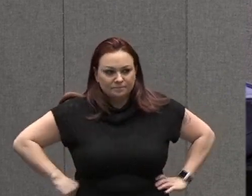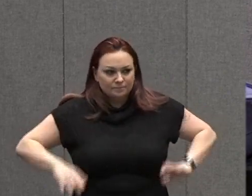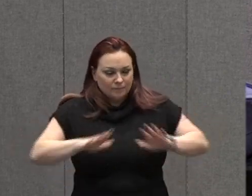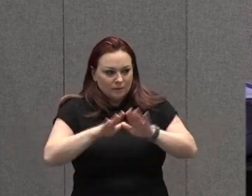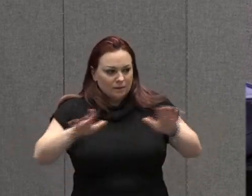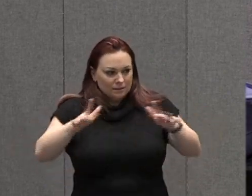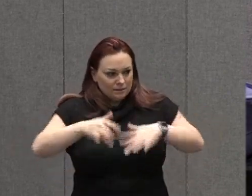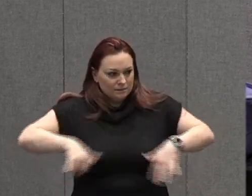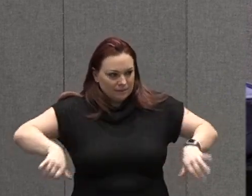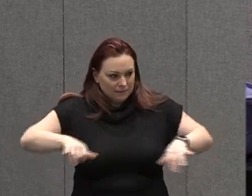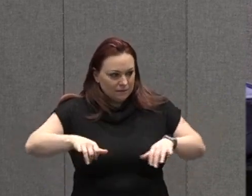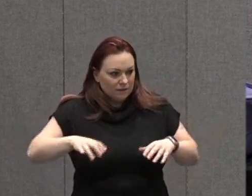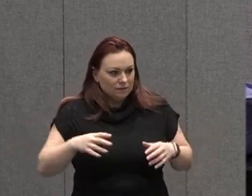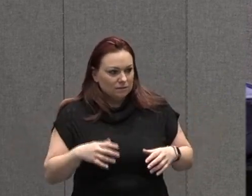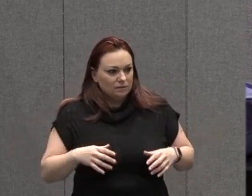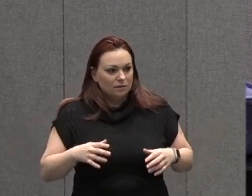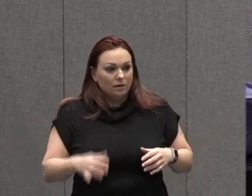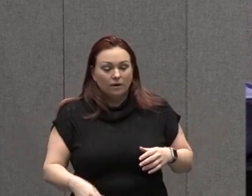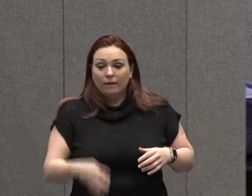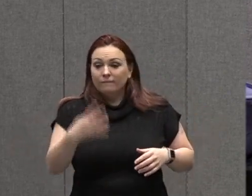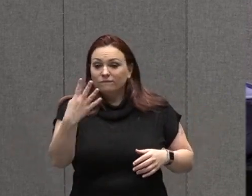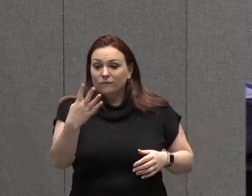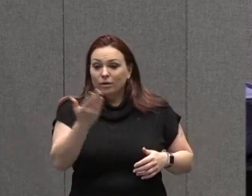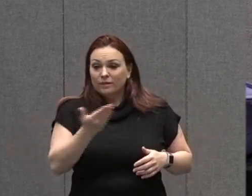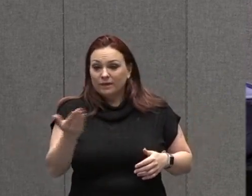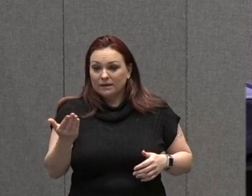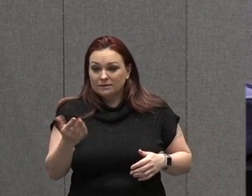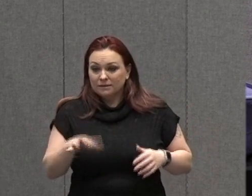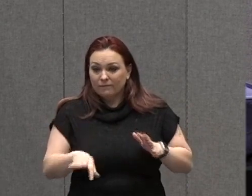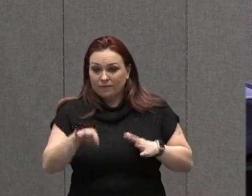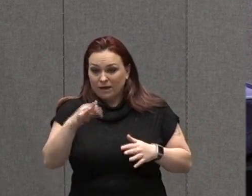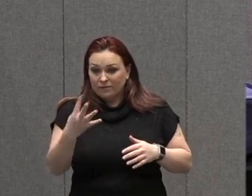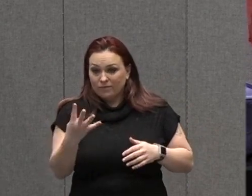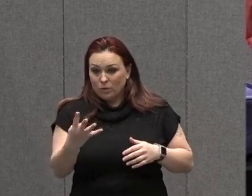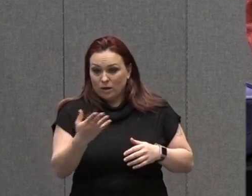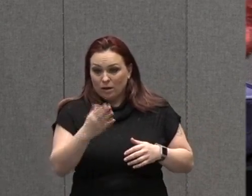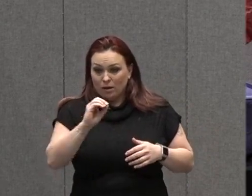We're gonna find four objects. Four objects? We're gonna find four objects